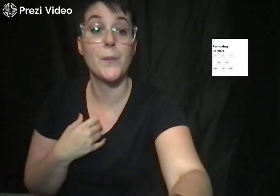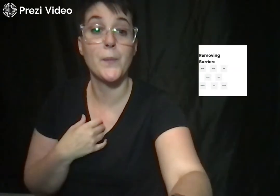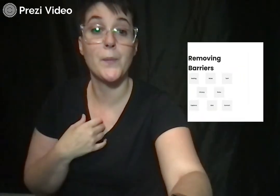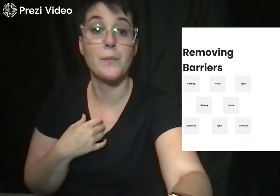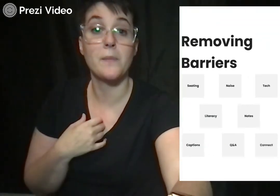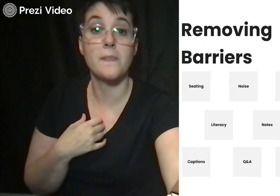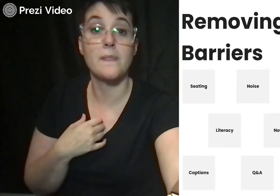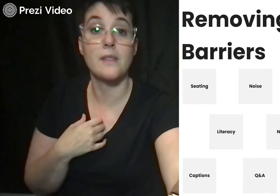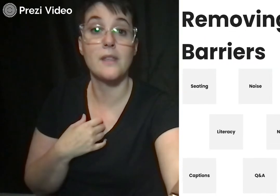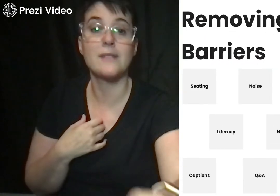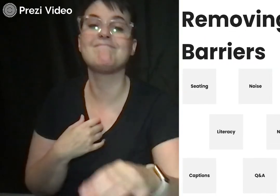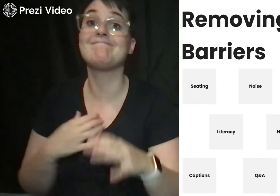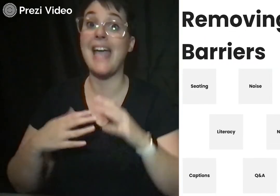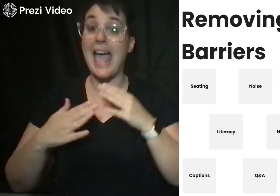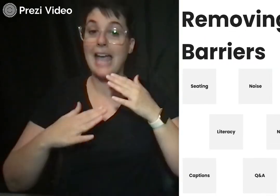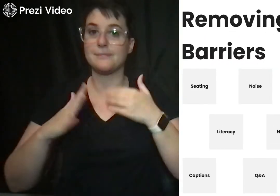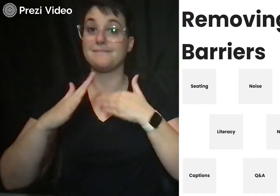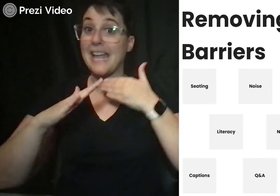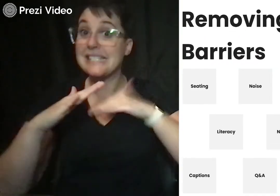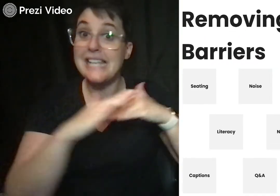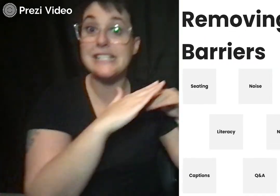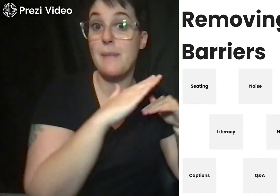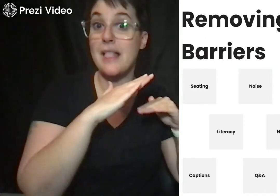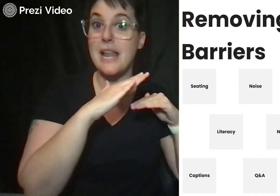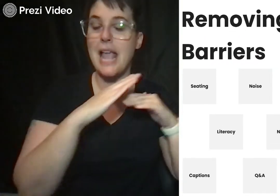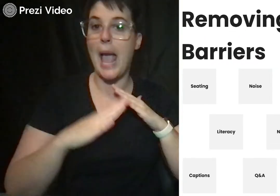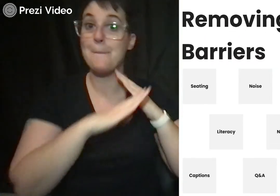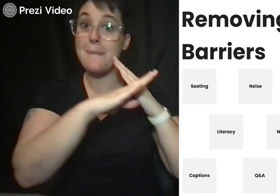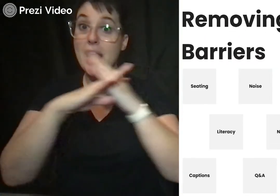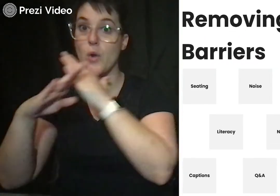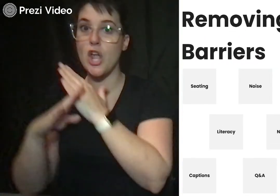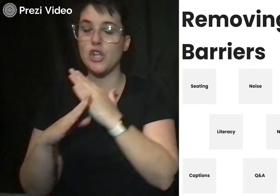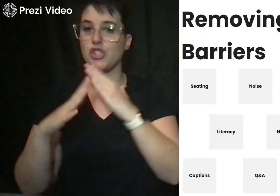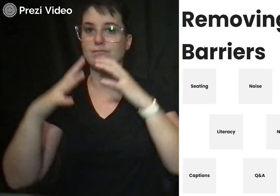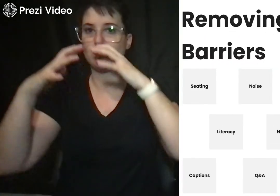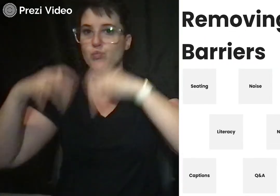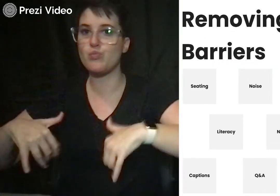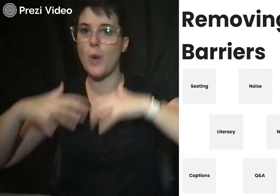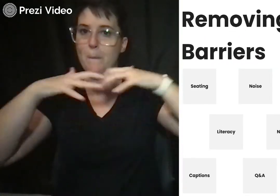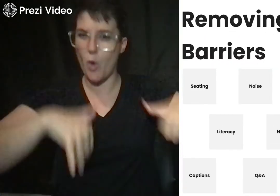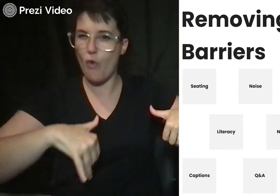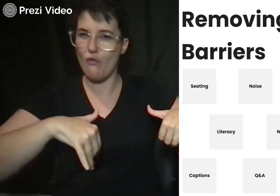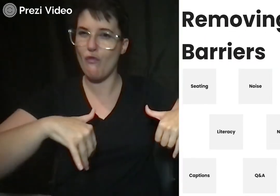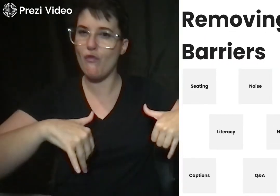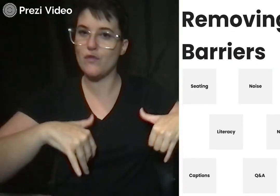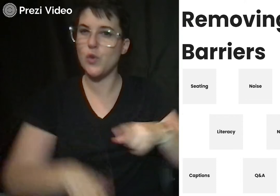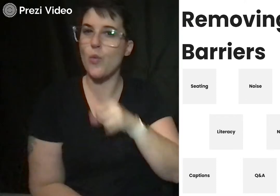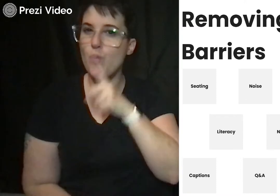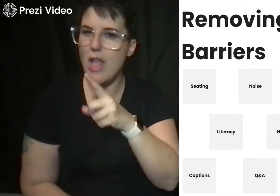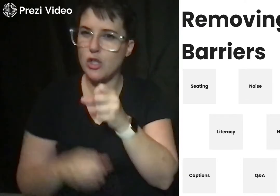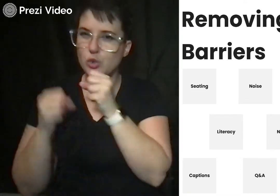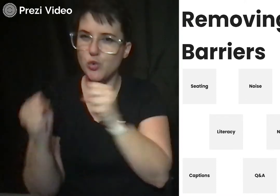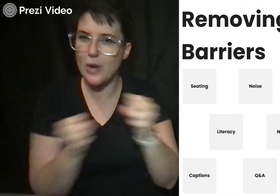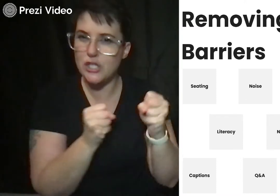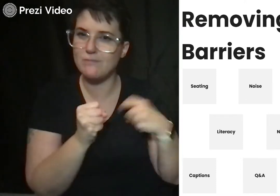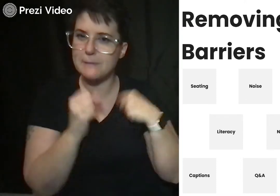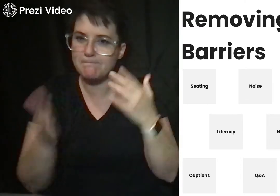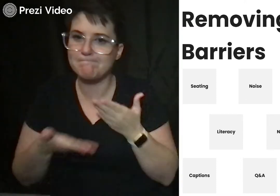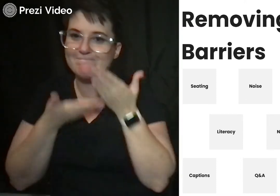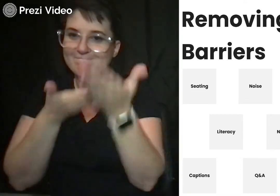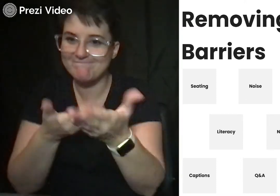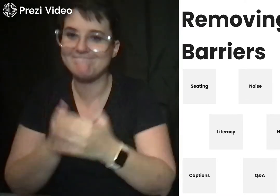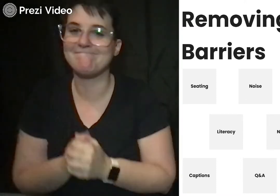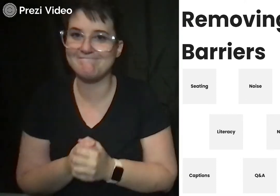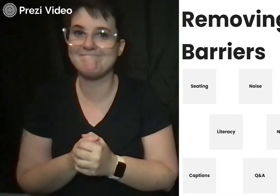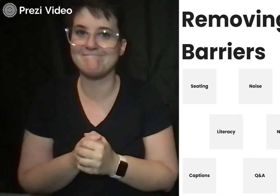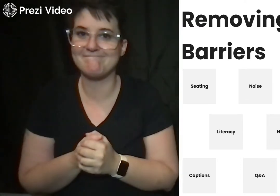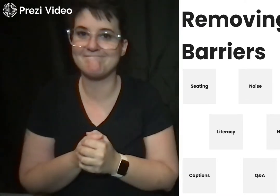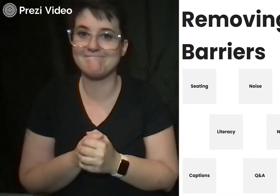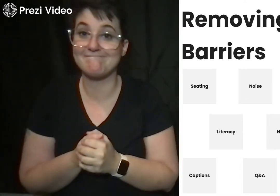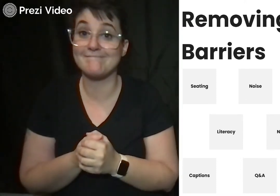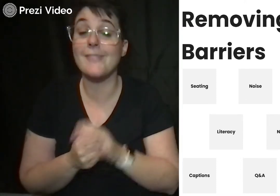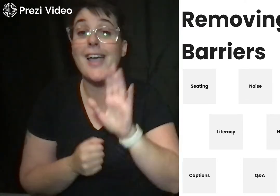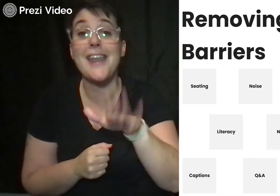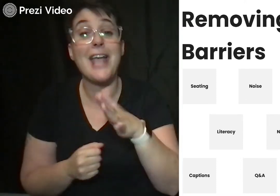Now let’s discuss accessibility and removing barriers. I will be giving you strategies you can use in your classroom.